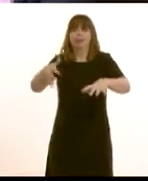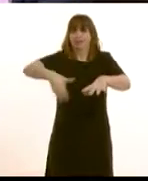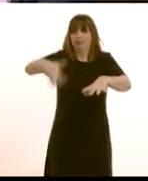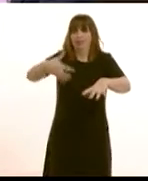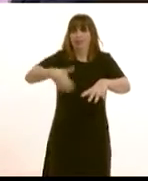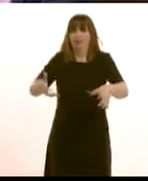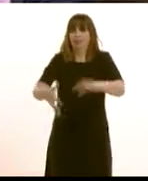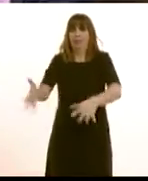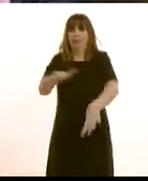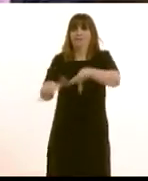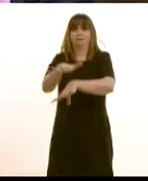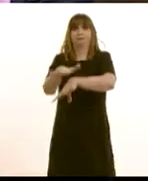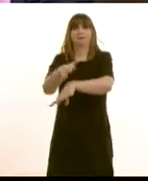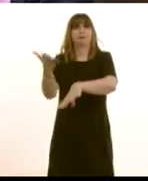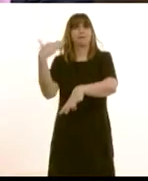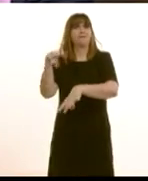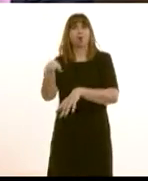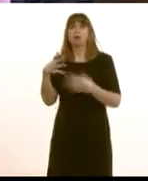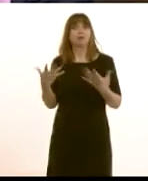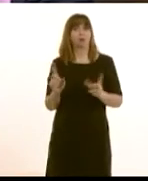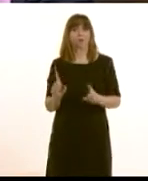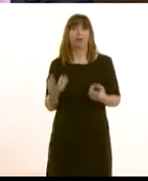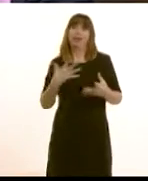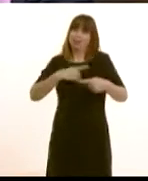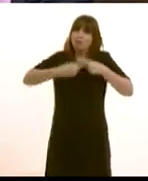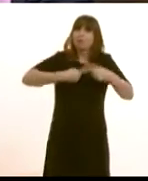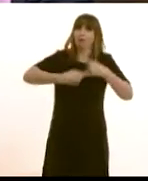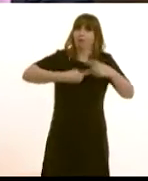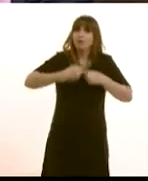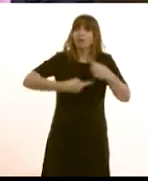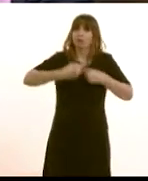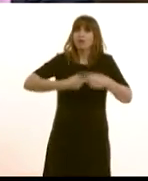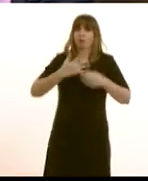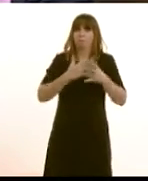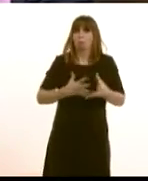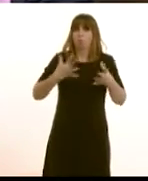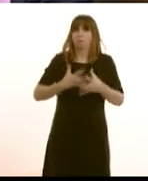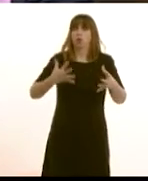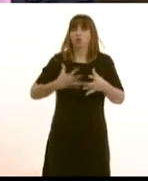we see more recycling, there will be more of a demand for energy-from-waste plants,